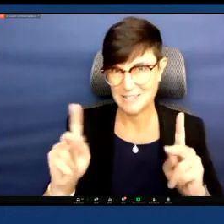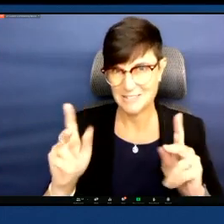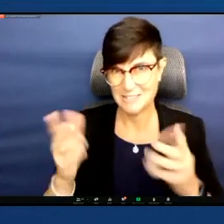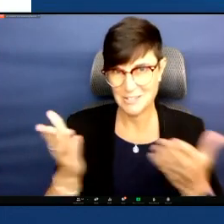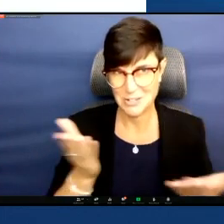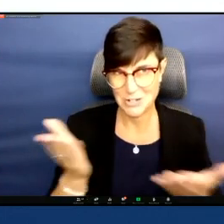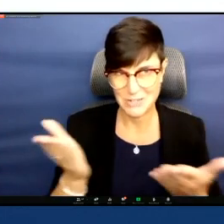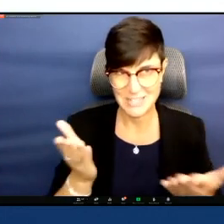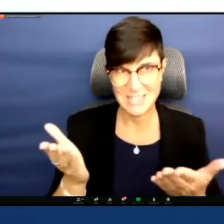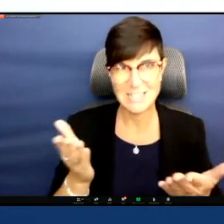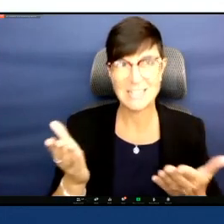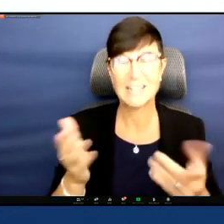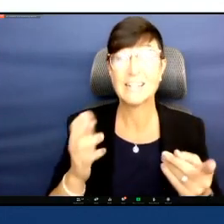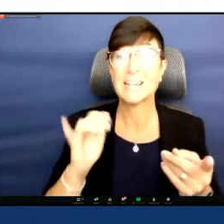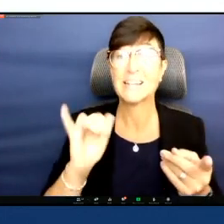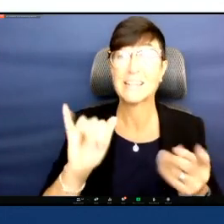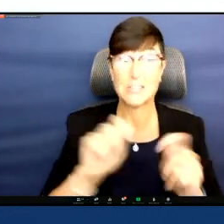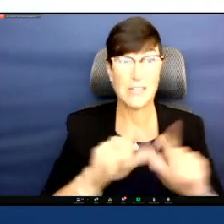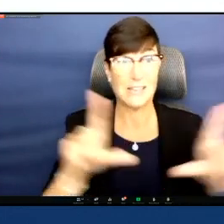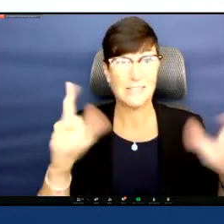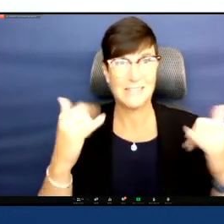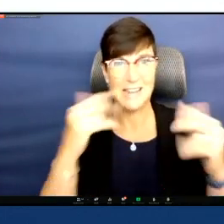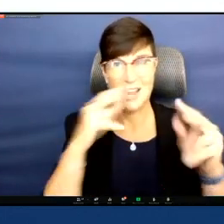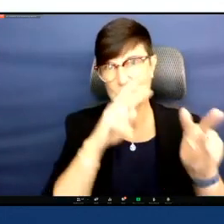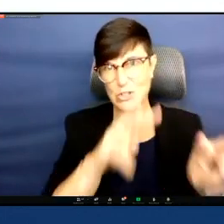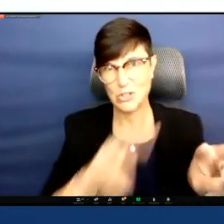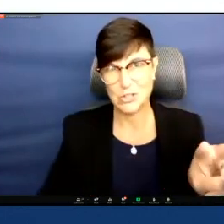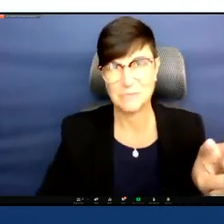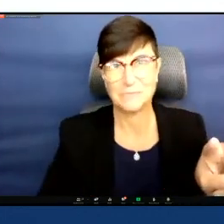Which is that as you can see, looking at this pie chart.